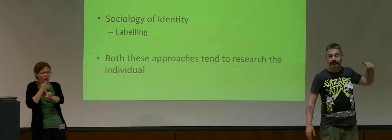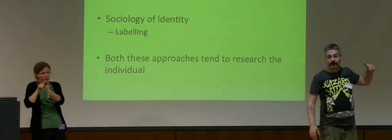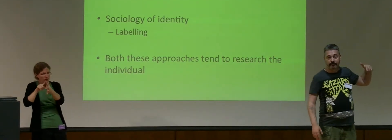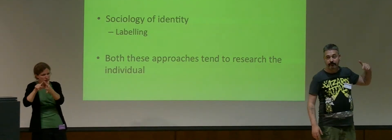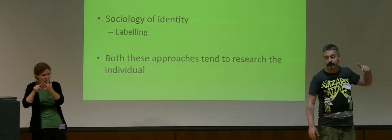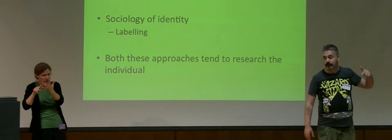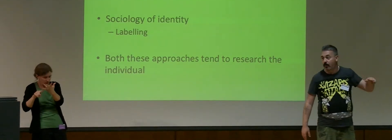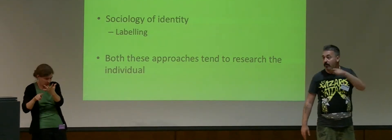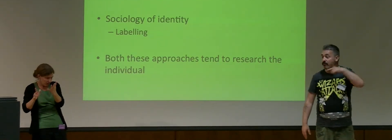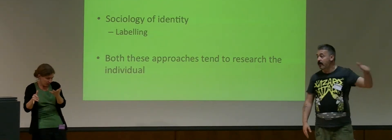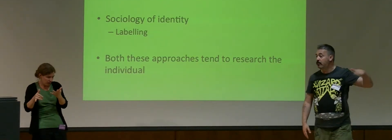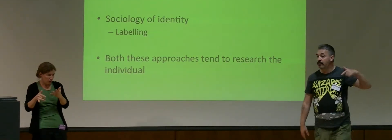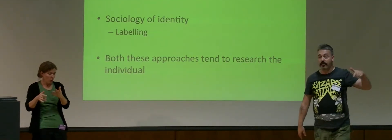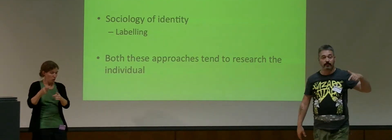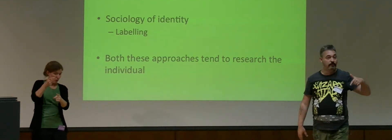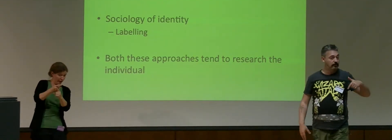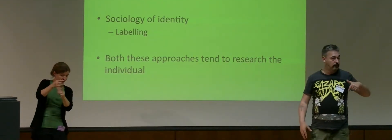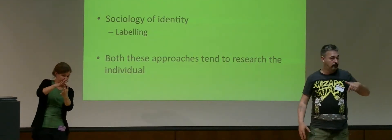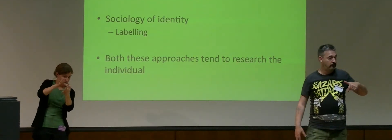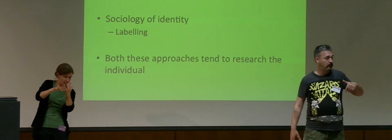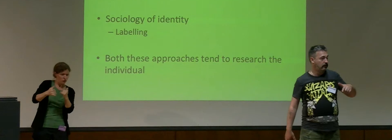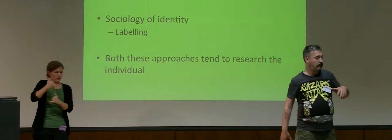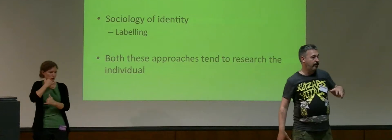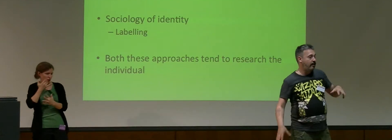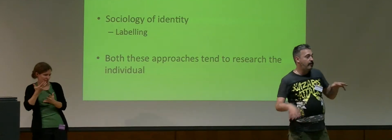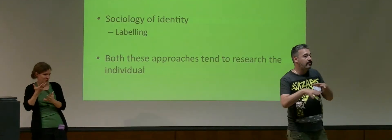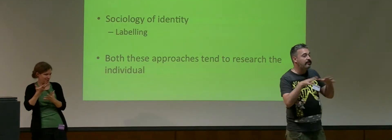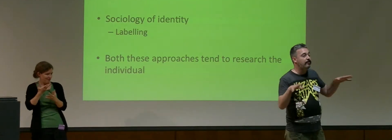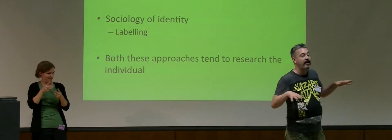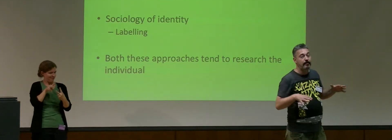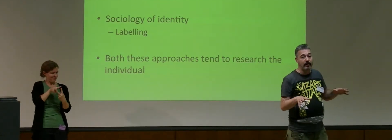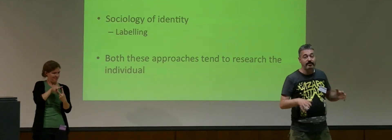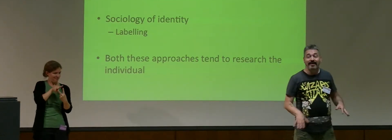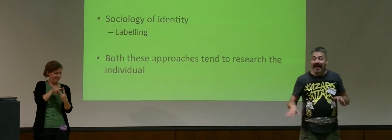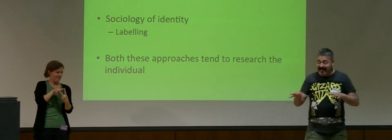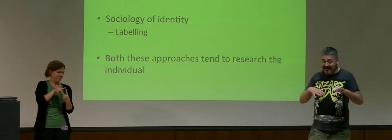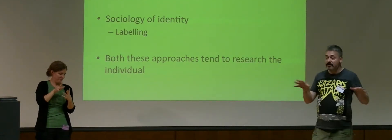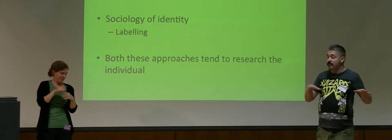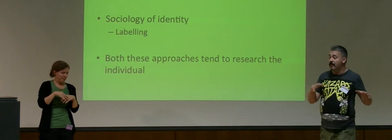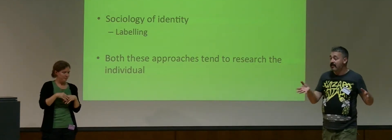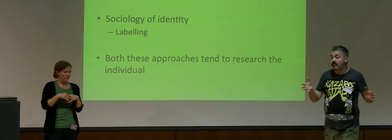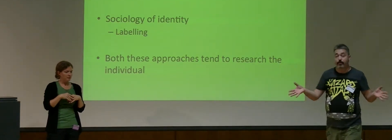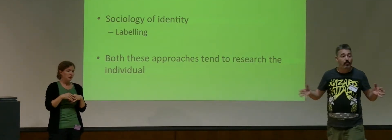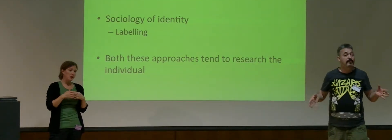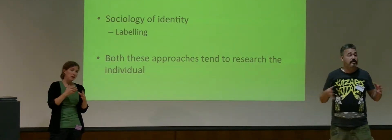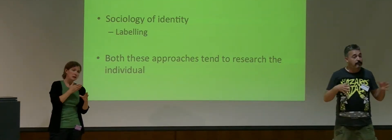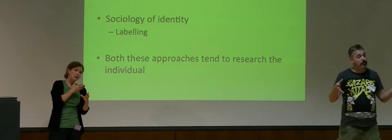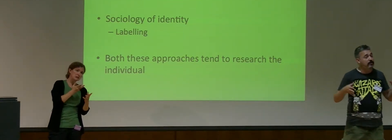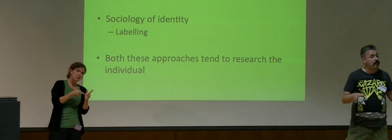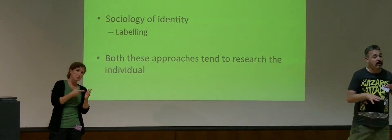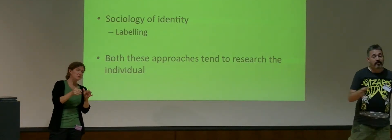or what's right with you? And those are the two main approaches and actually sometimes that’s important.